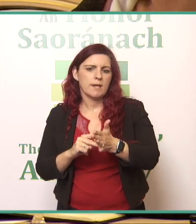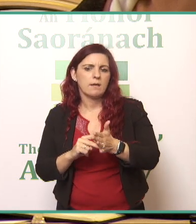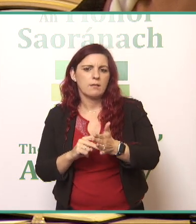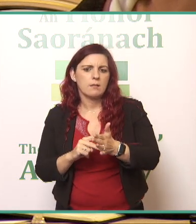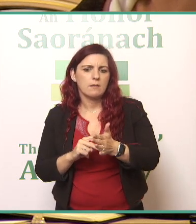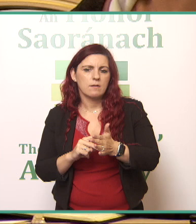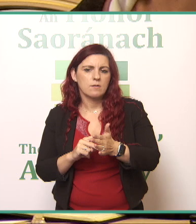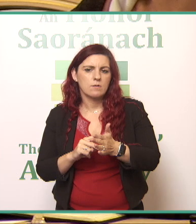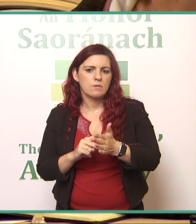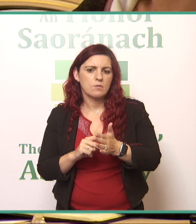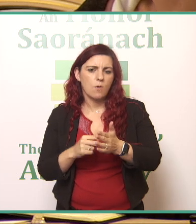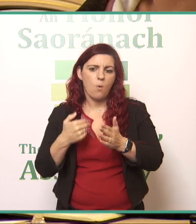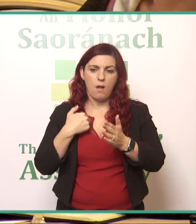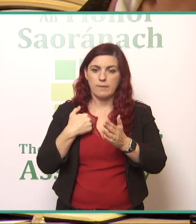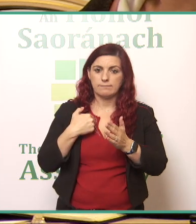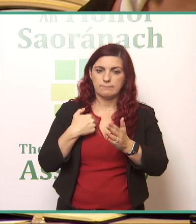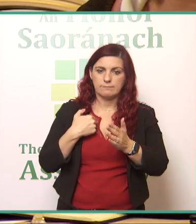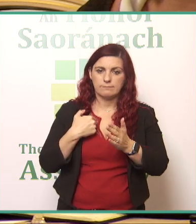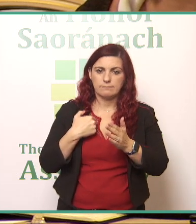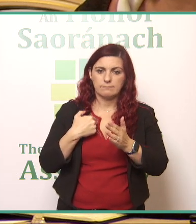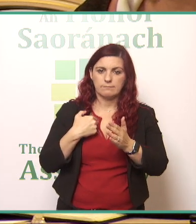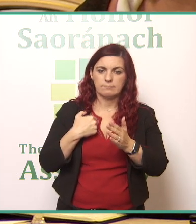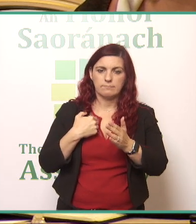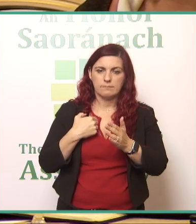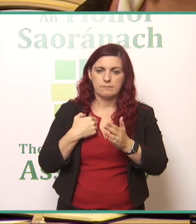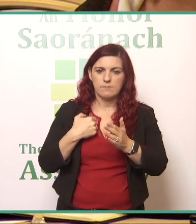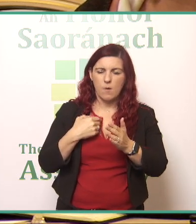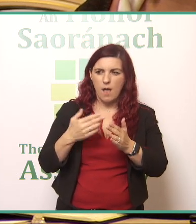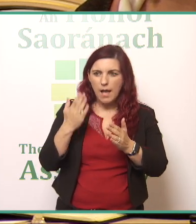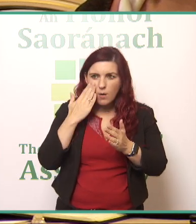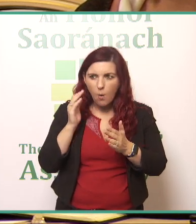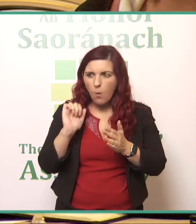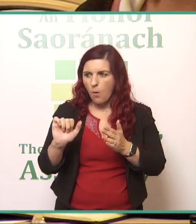strongly in favor of Parks and Wildlife they have been regenerated I think in the last year